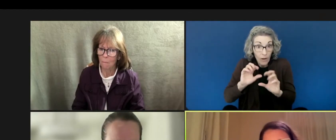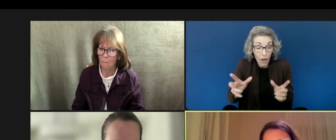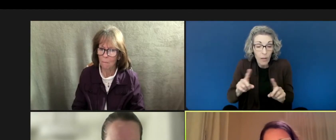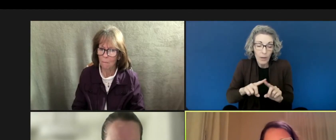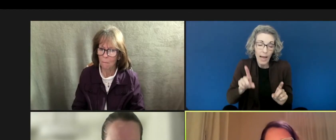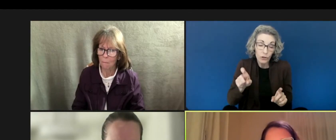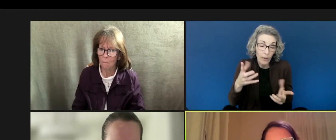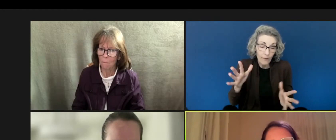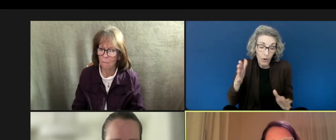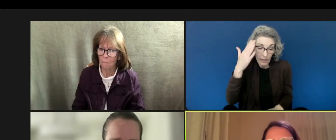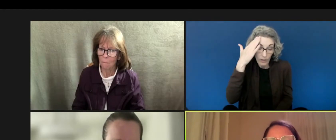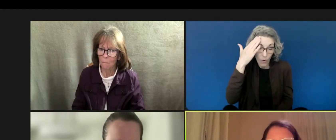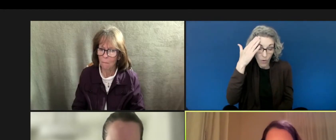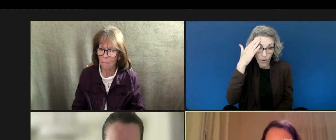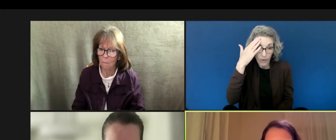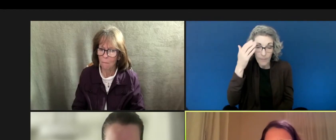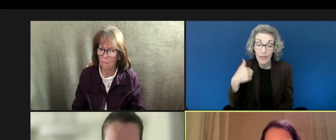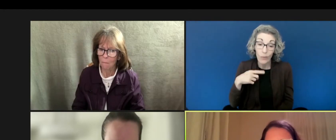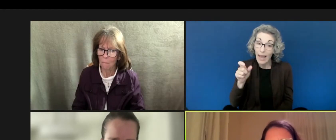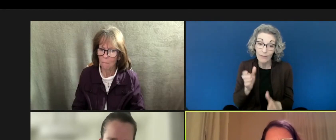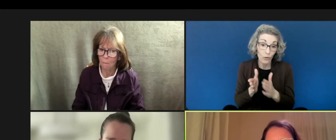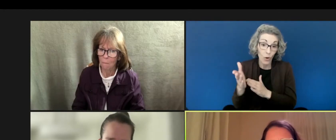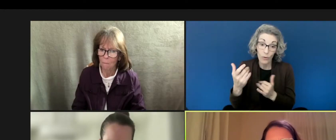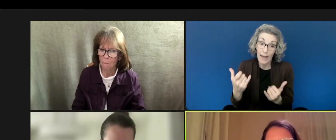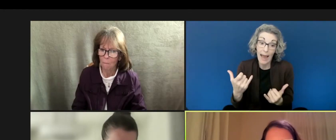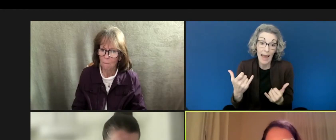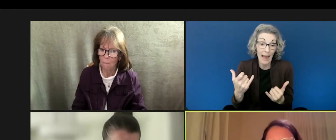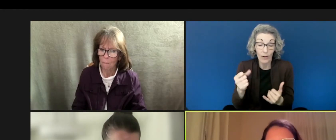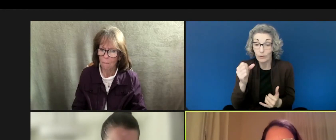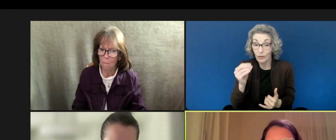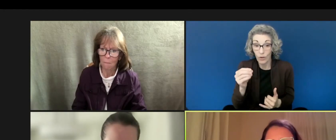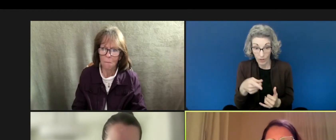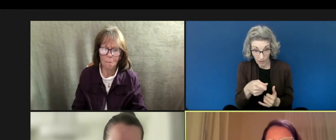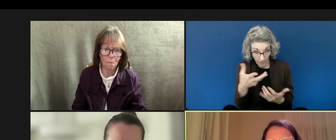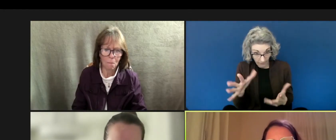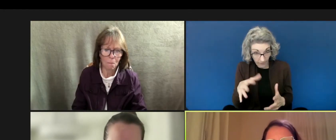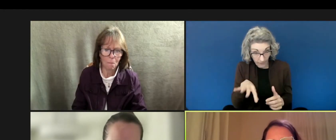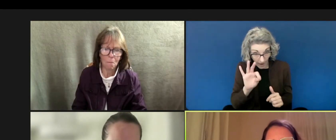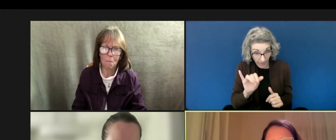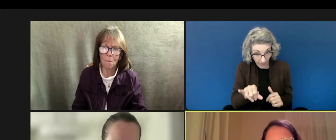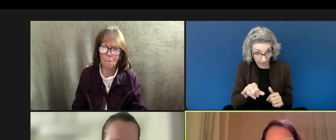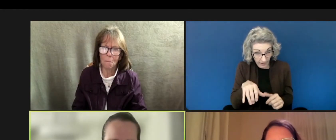So we really need to go right now, so did you manage to get into this file?